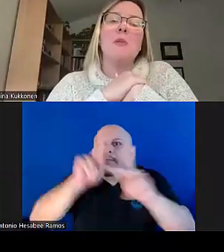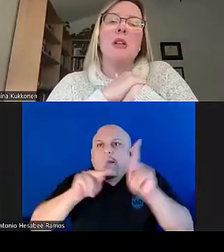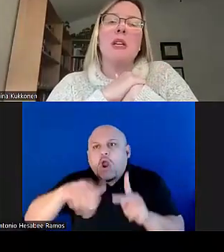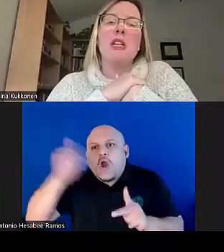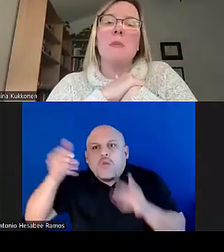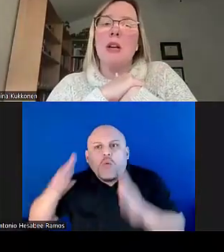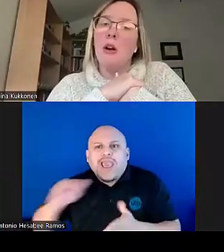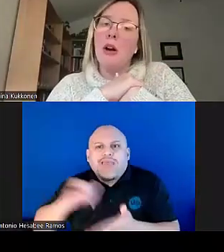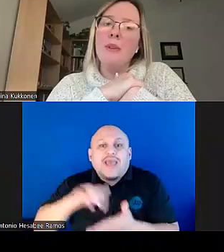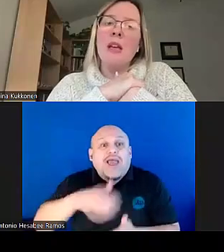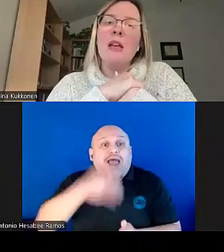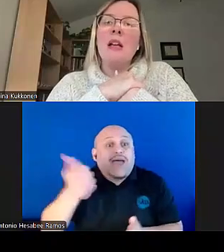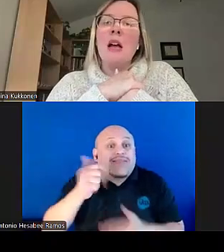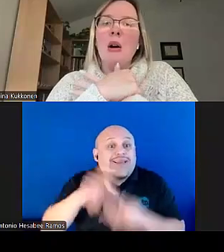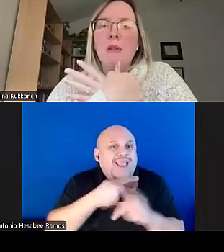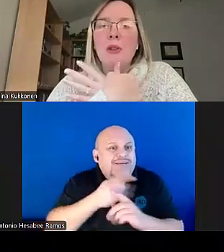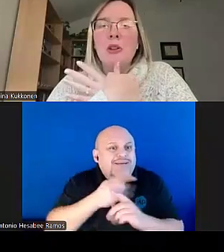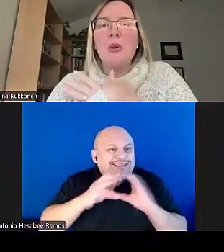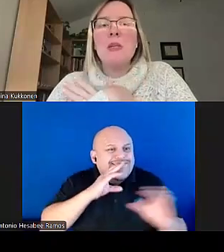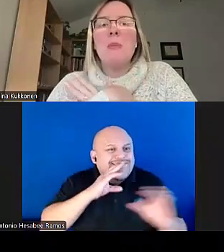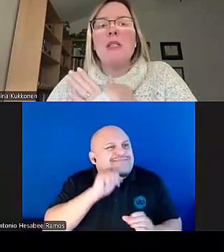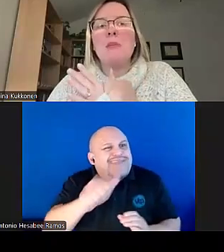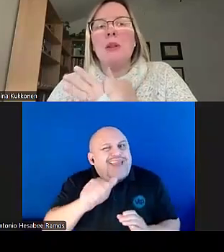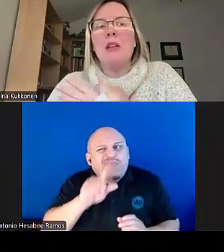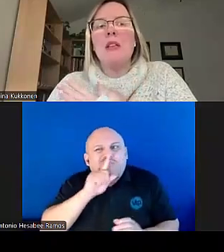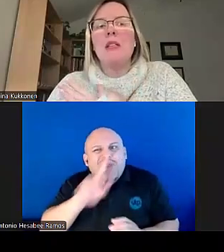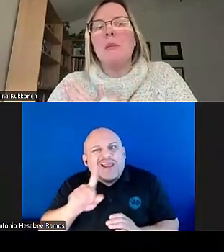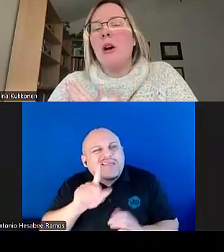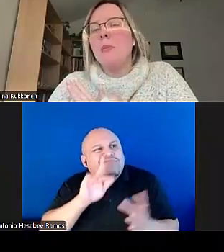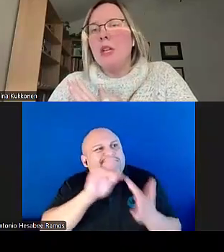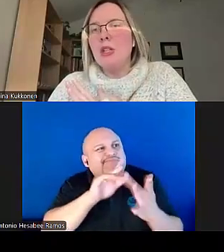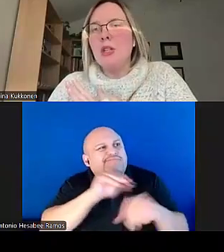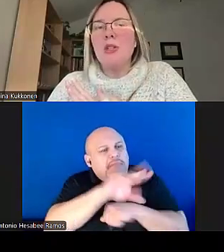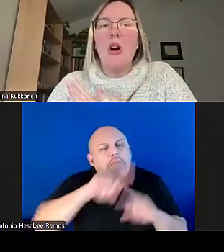of communication might not. However, there's always a possibility that some populations or